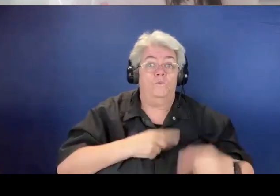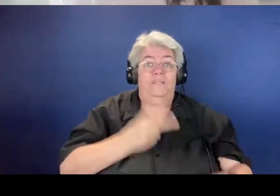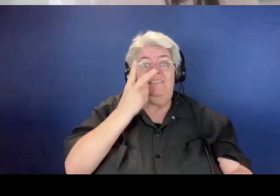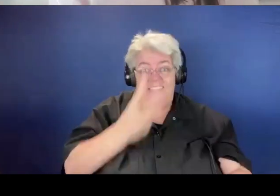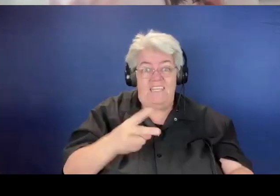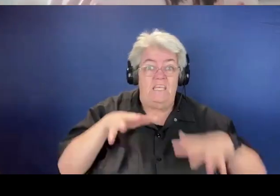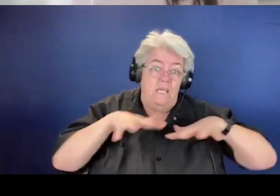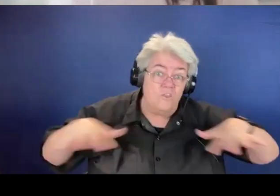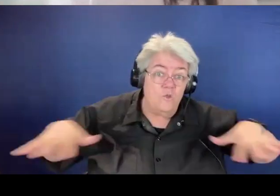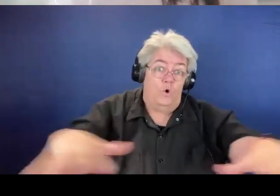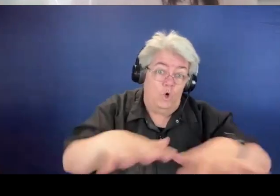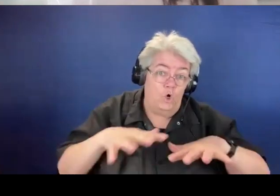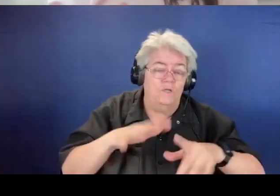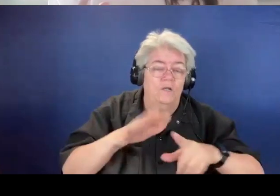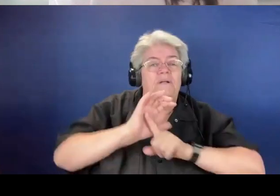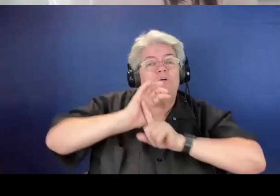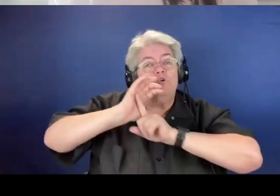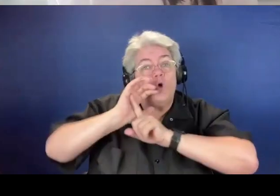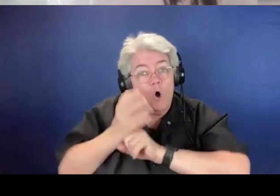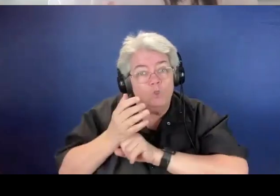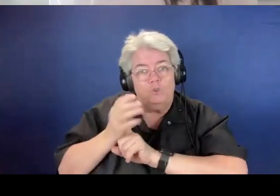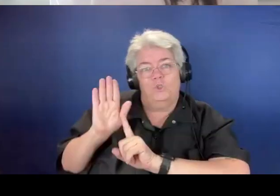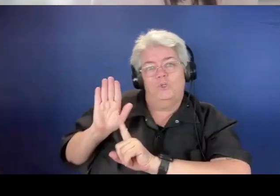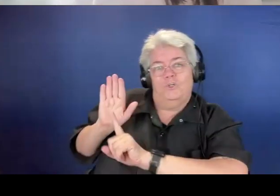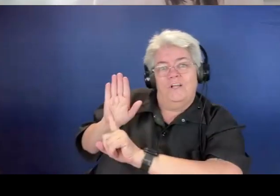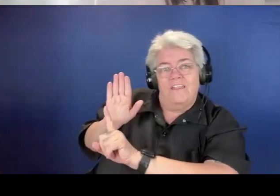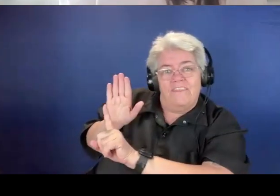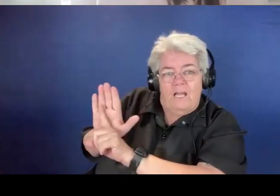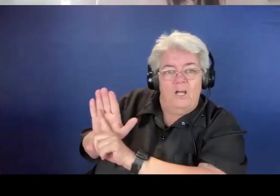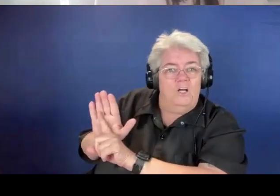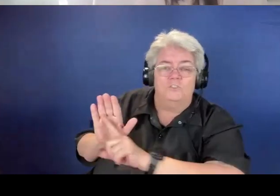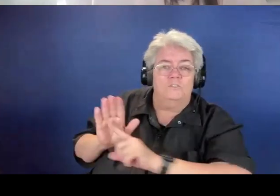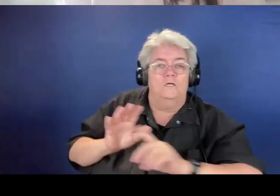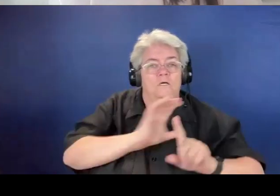includes different ways of thinking, living and communicating.